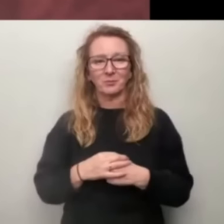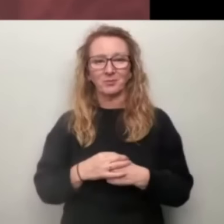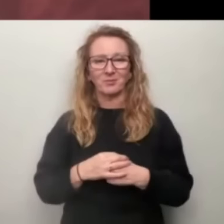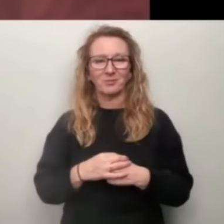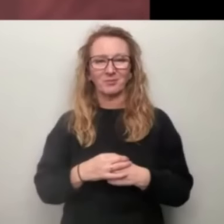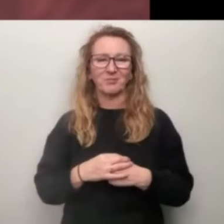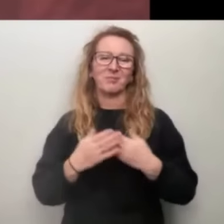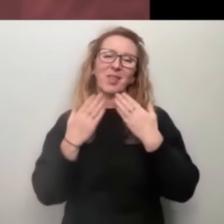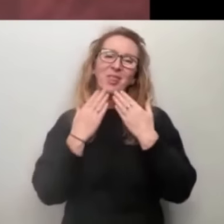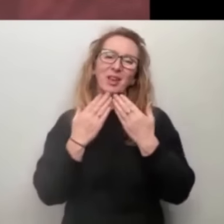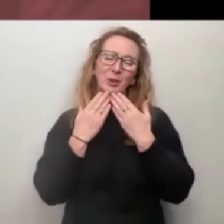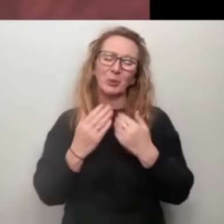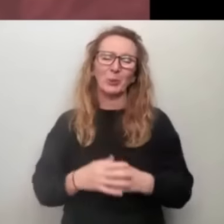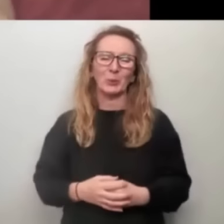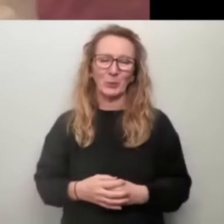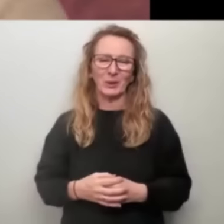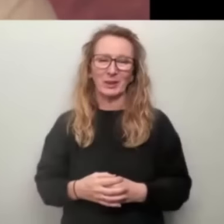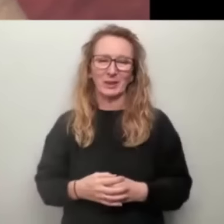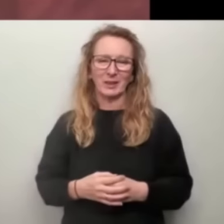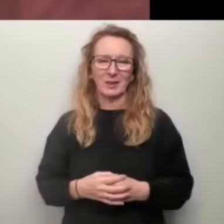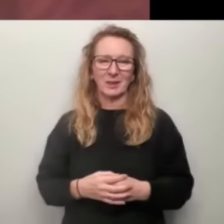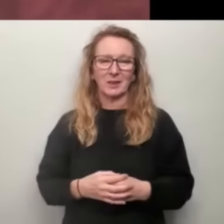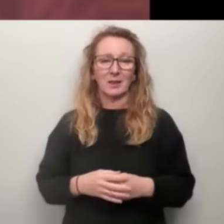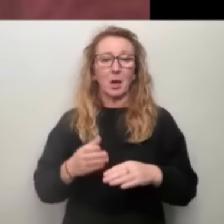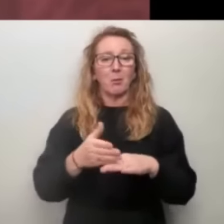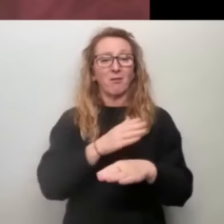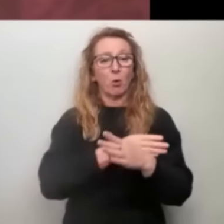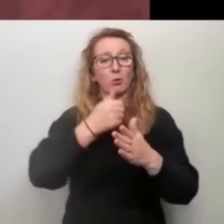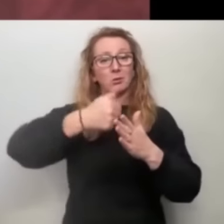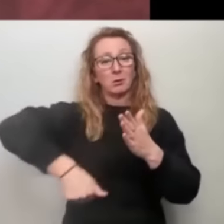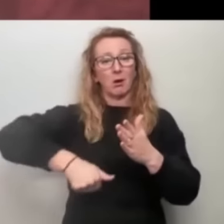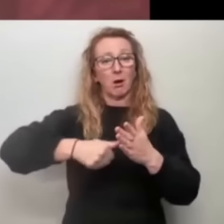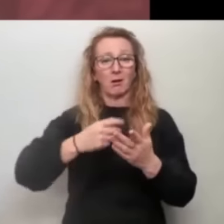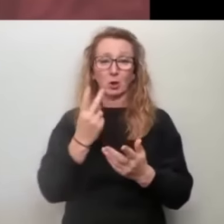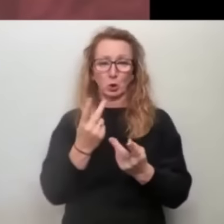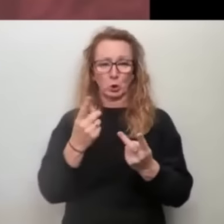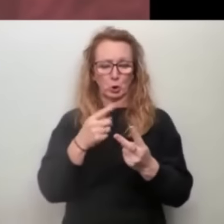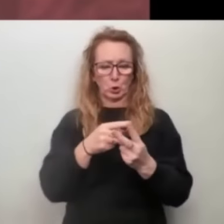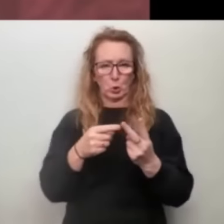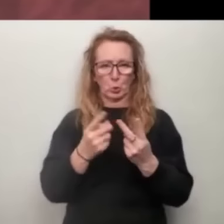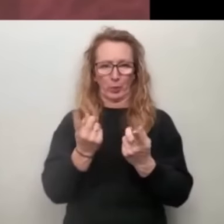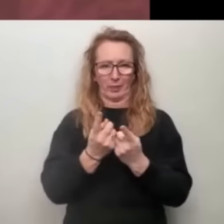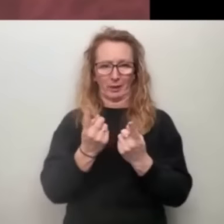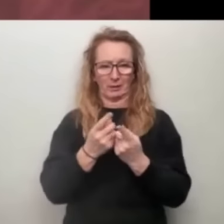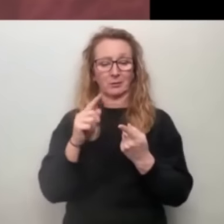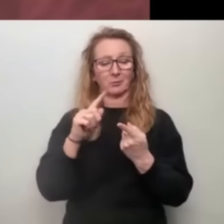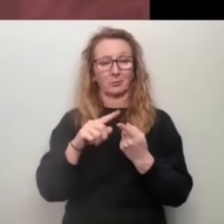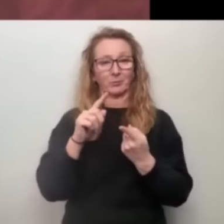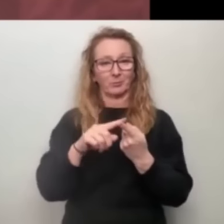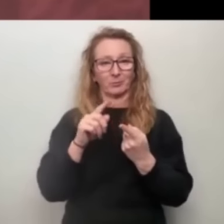Thank you Jeremy. Before I begin, there's two things I'd like to say. The first is you might be able to tell